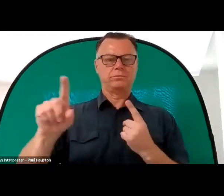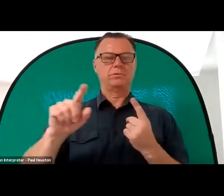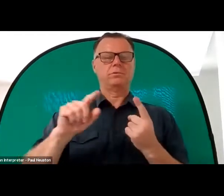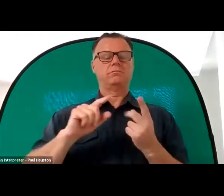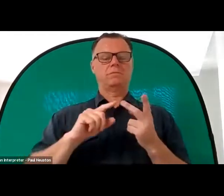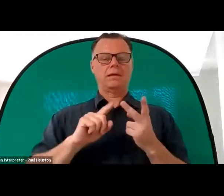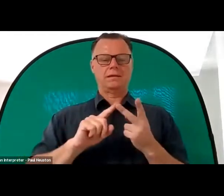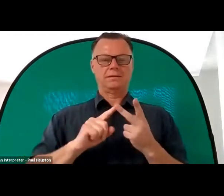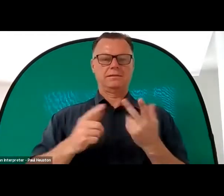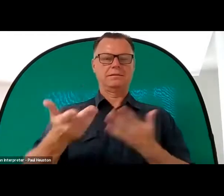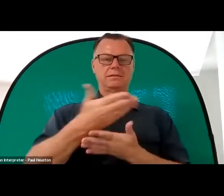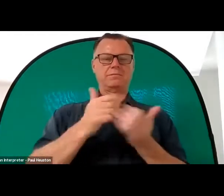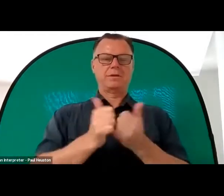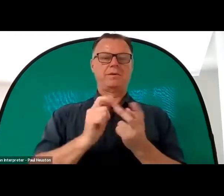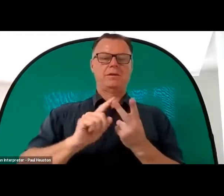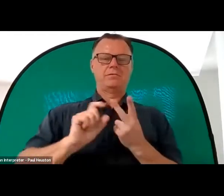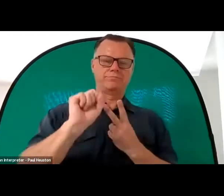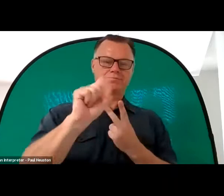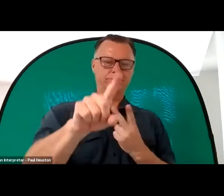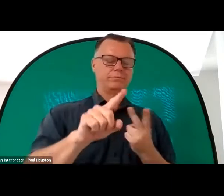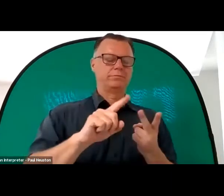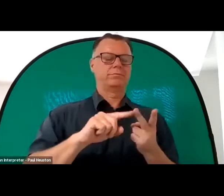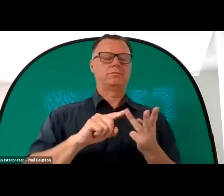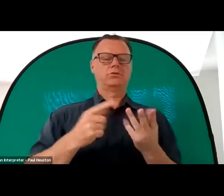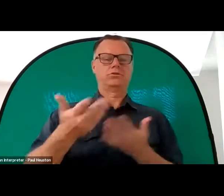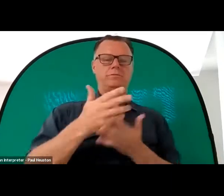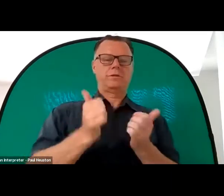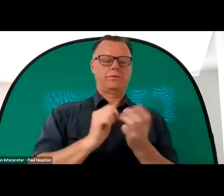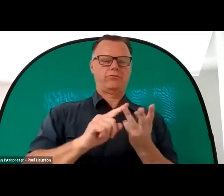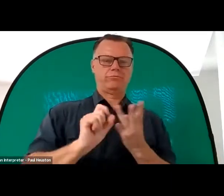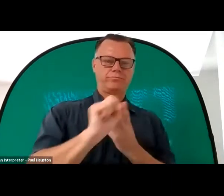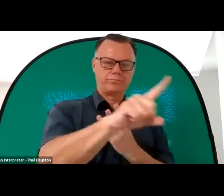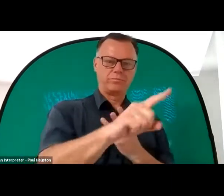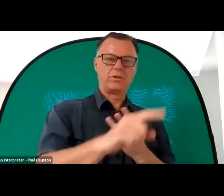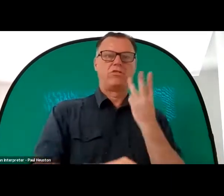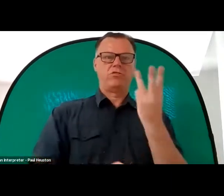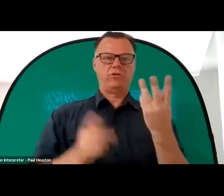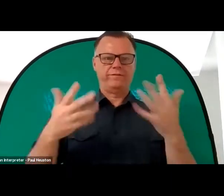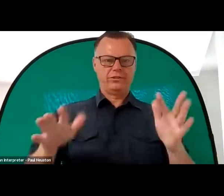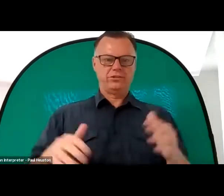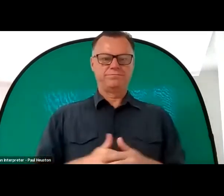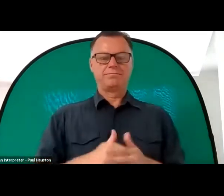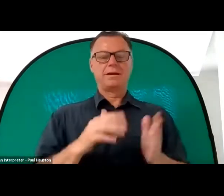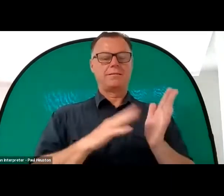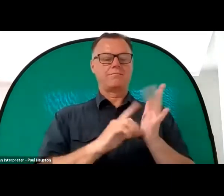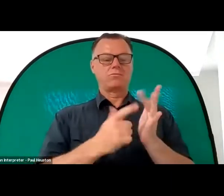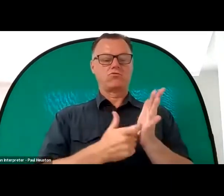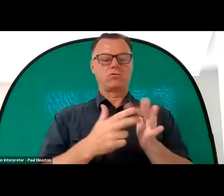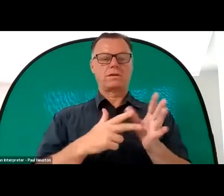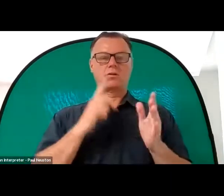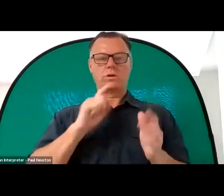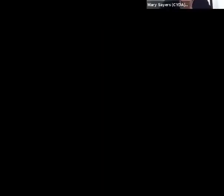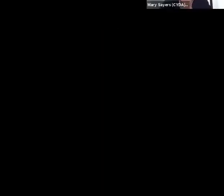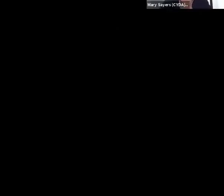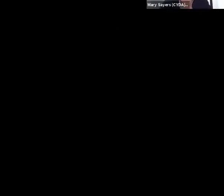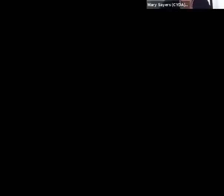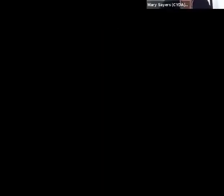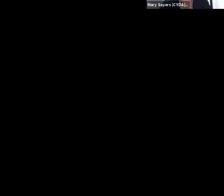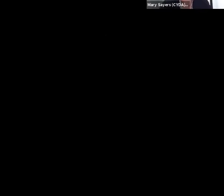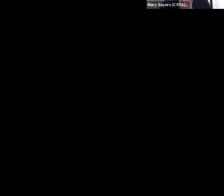purpose of the sessions, th NDIA has put out three con /